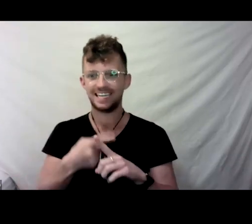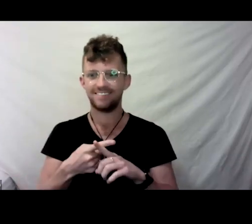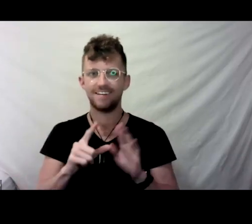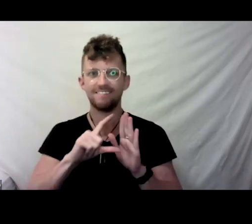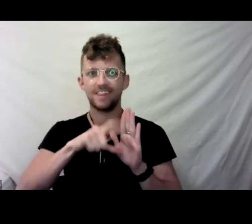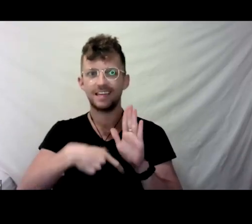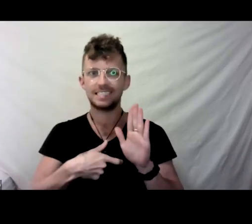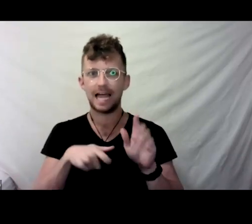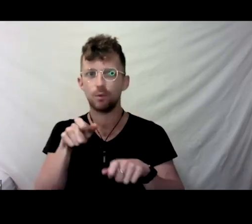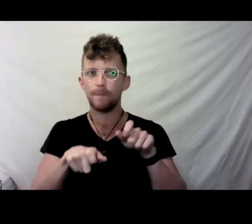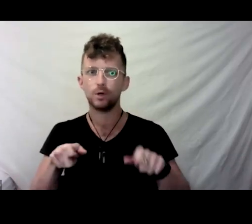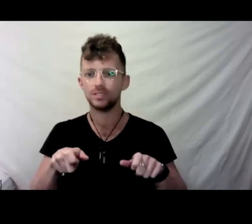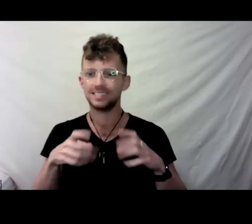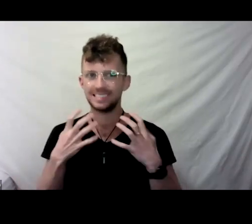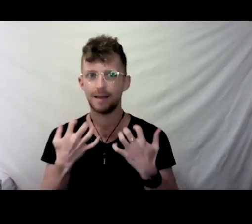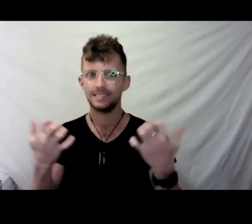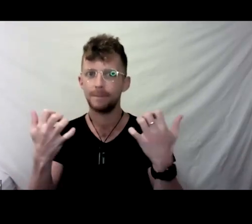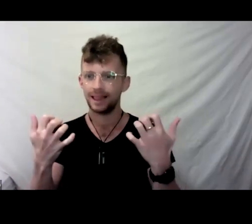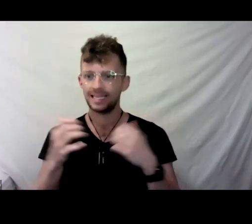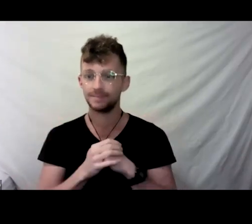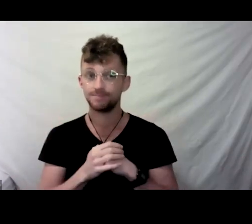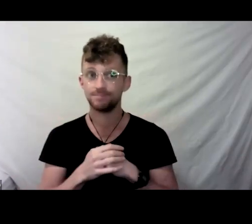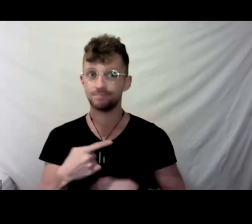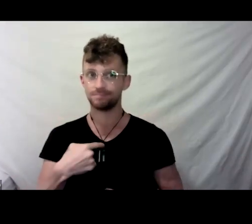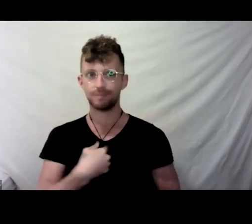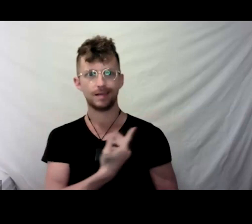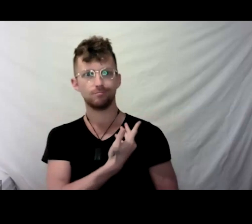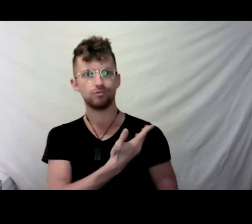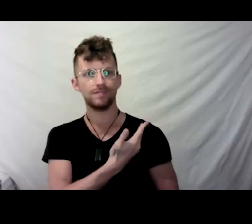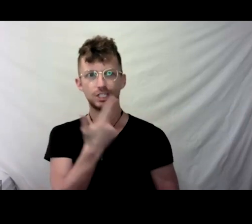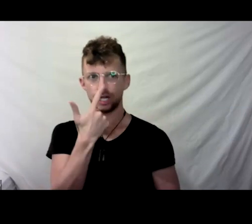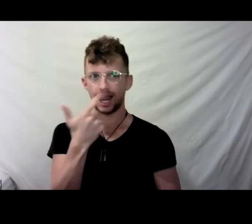And it’s my privilege to facilitate a number of these hui now.